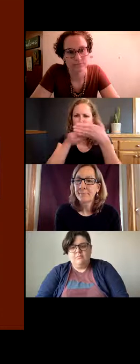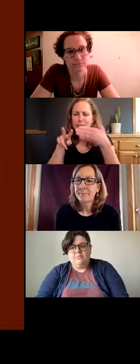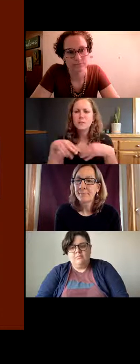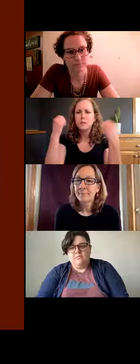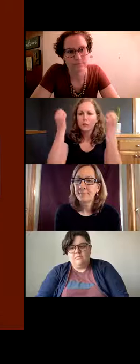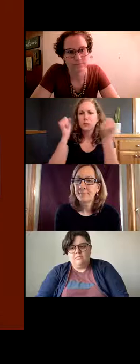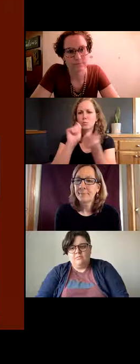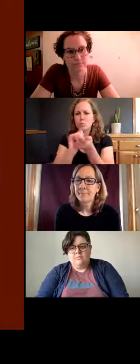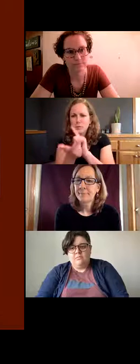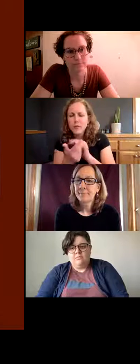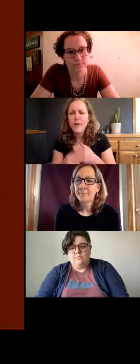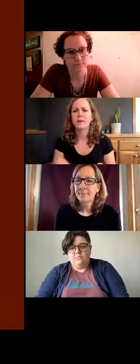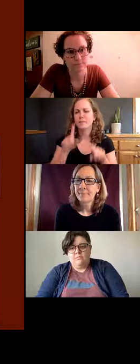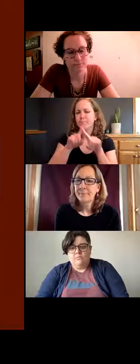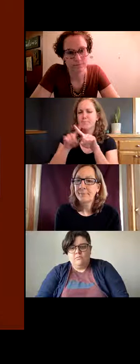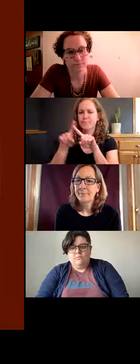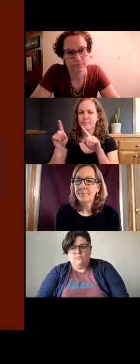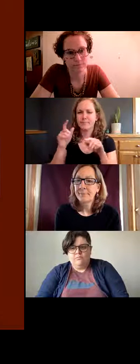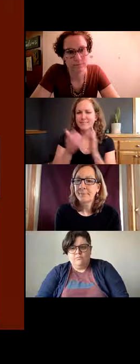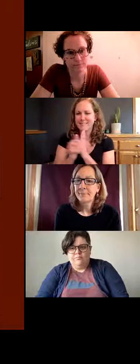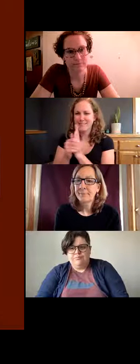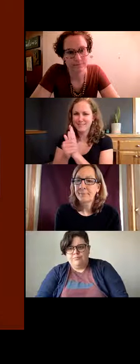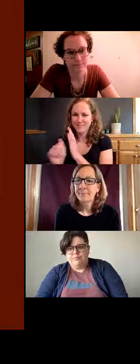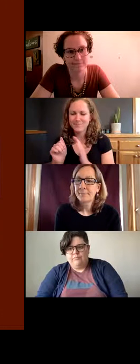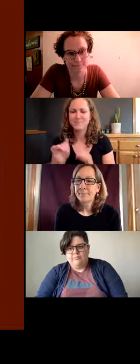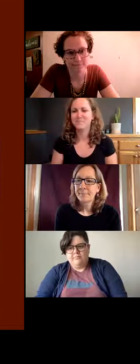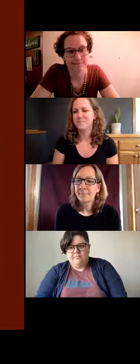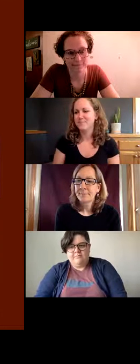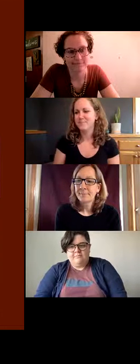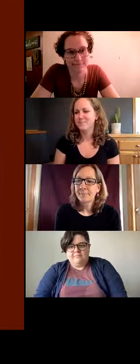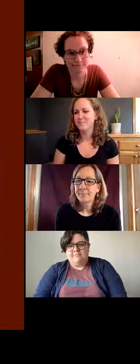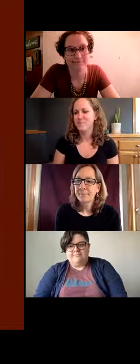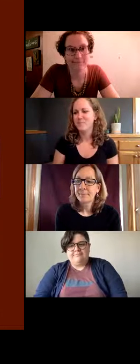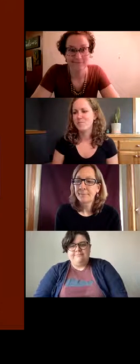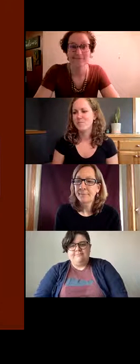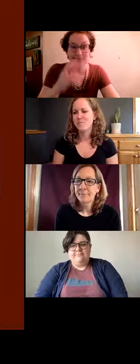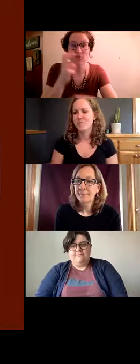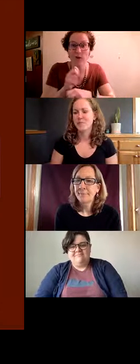and how we understand and translate those skills into both languages.